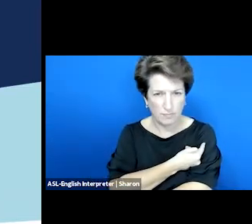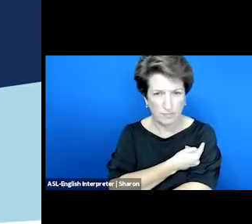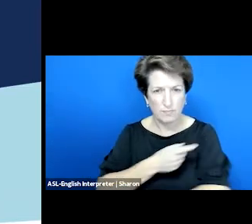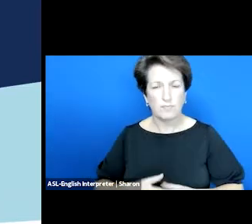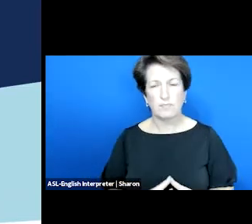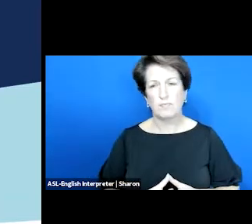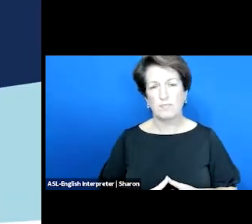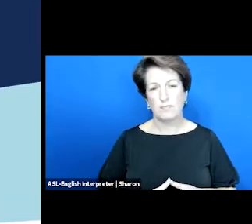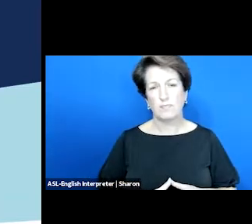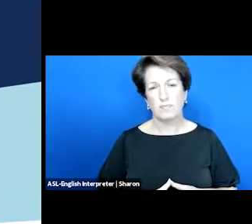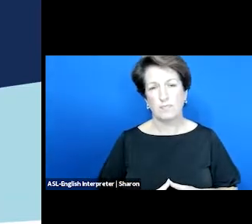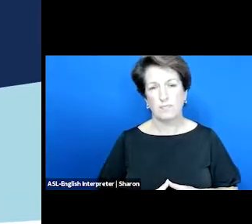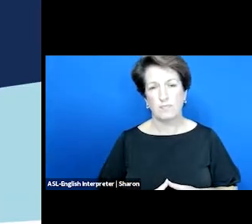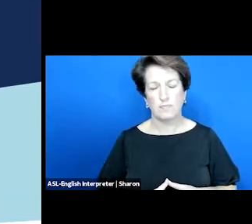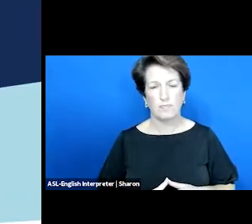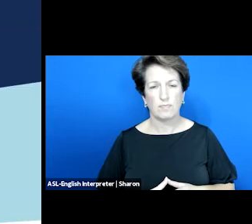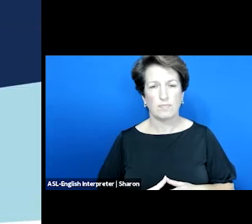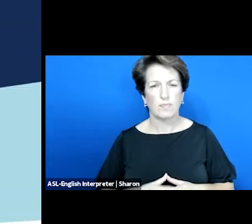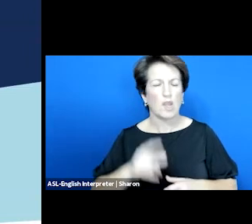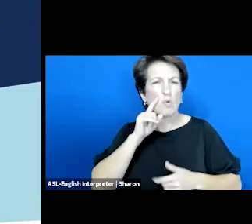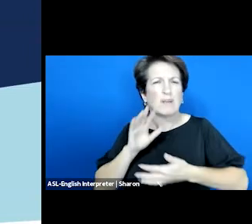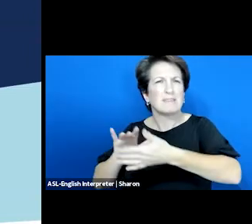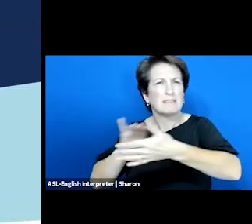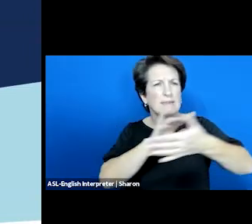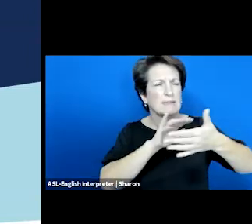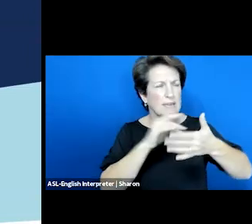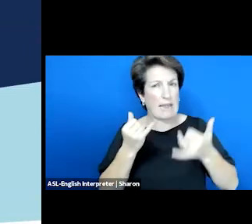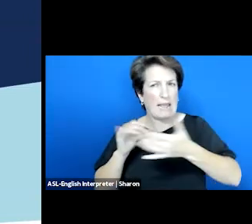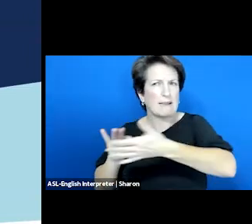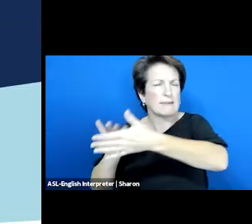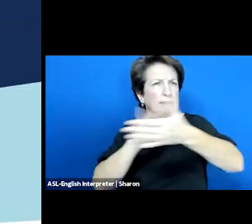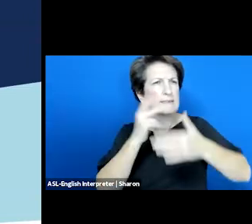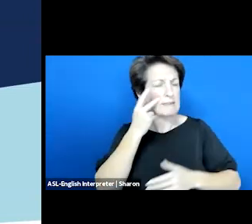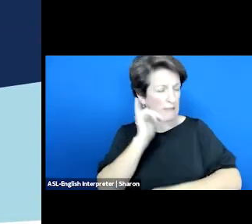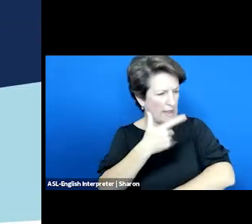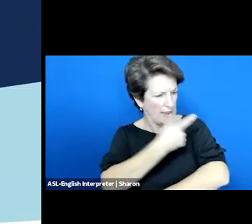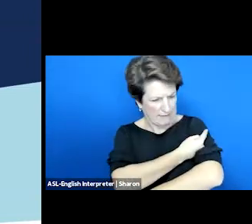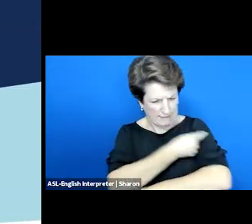in Ontario is the Delta variant, real-world data showing that the COVID